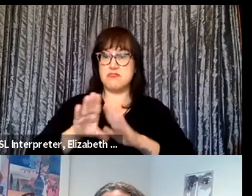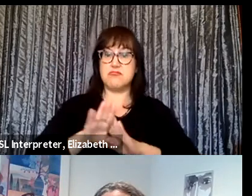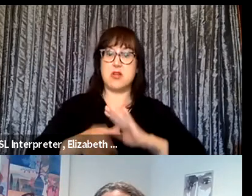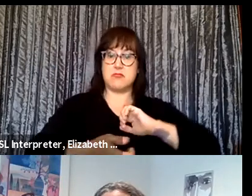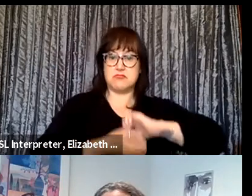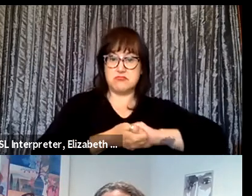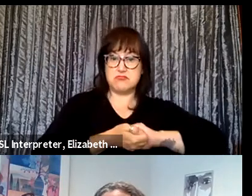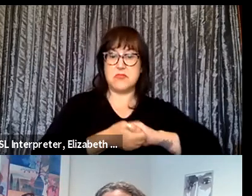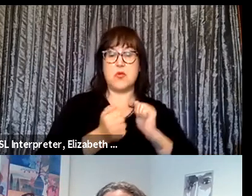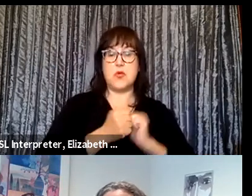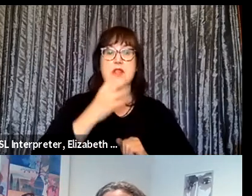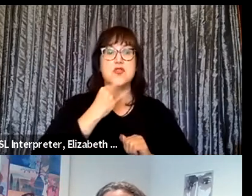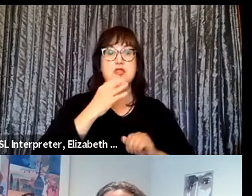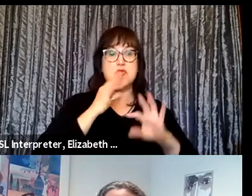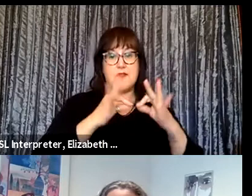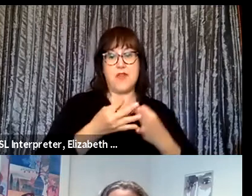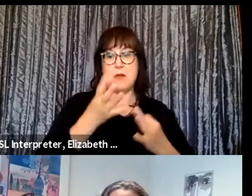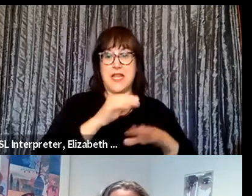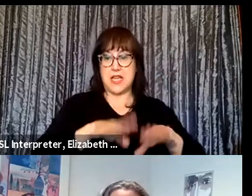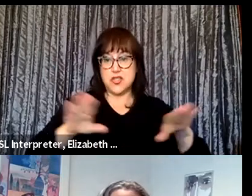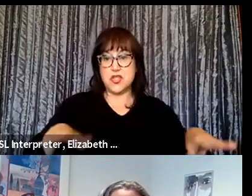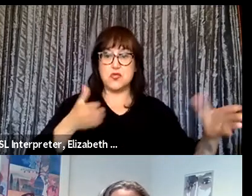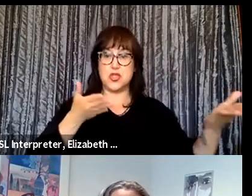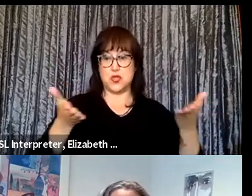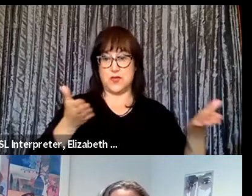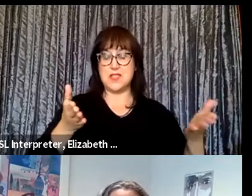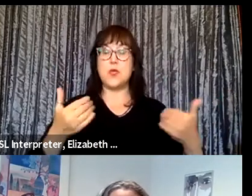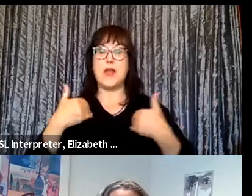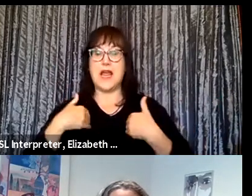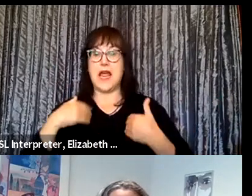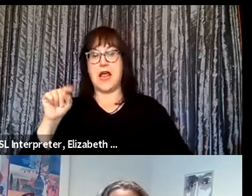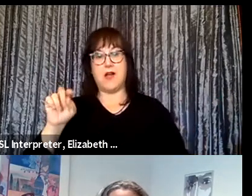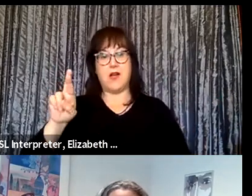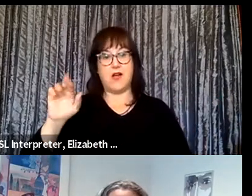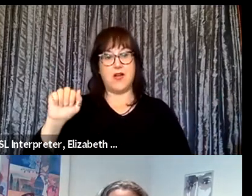with Jewish Family and Children's Services, and we have Traci Dobronravova